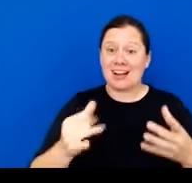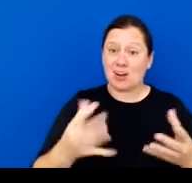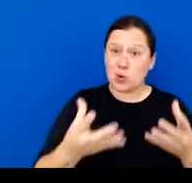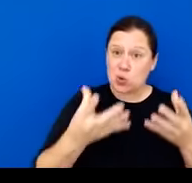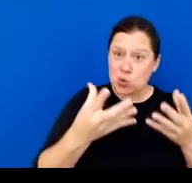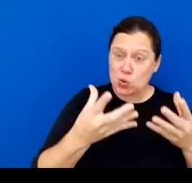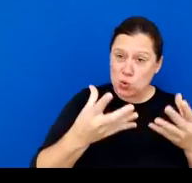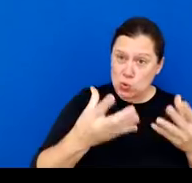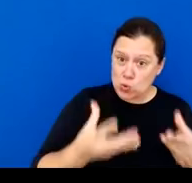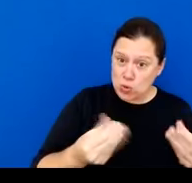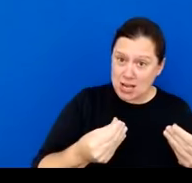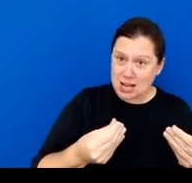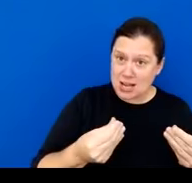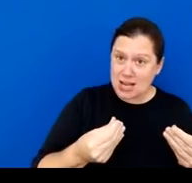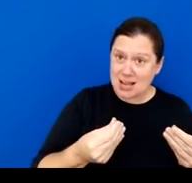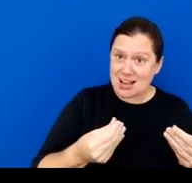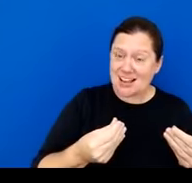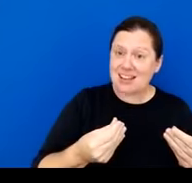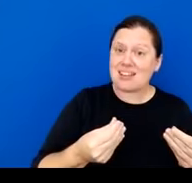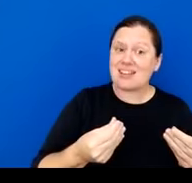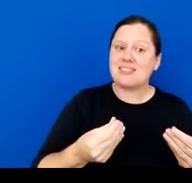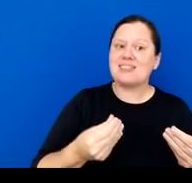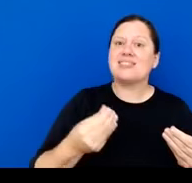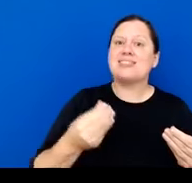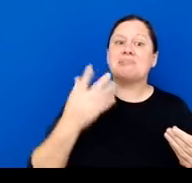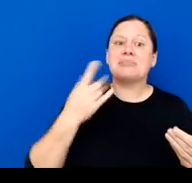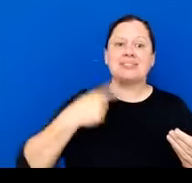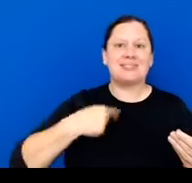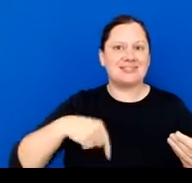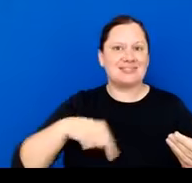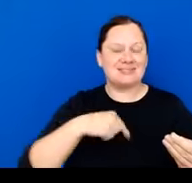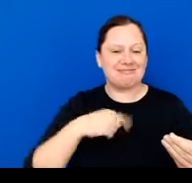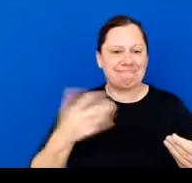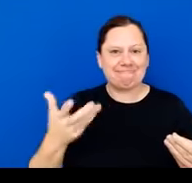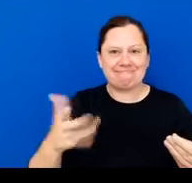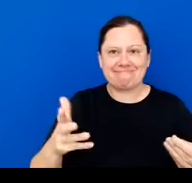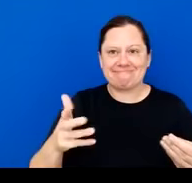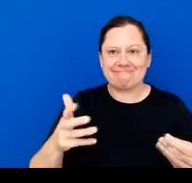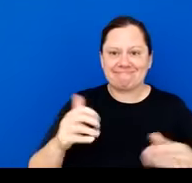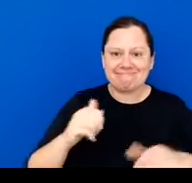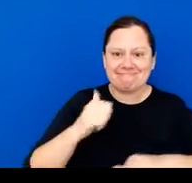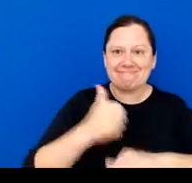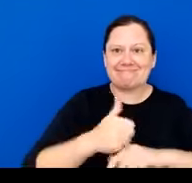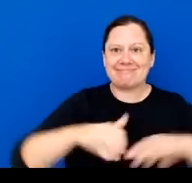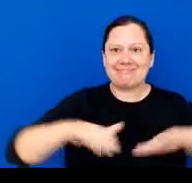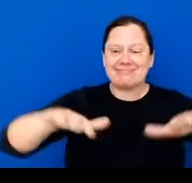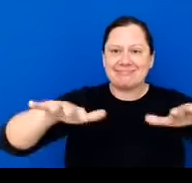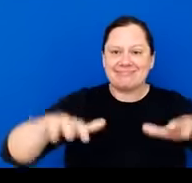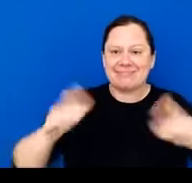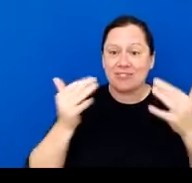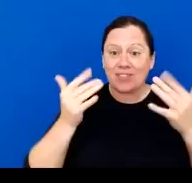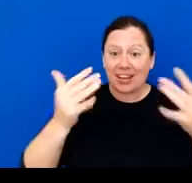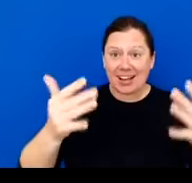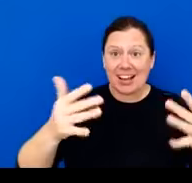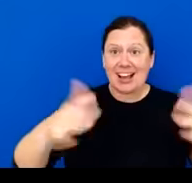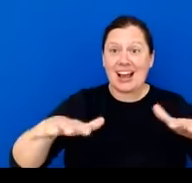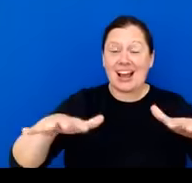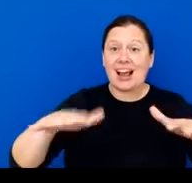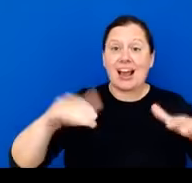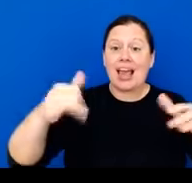scars do not uh absorb rain they repel rain so we'll be looking at the potential for debris flows